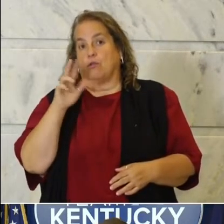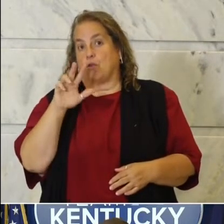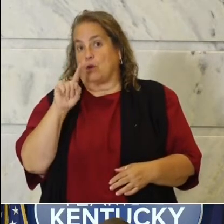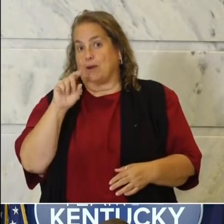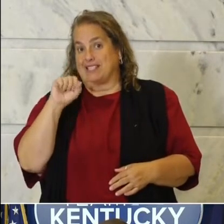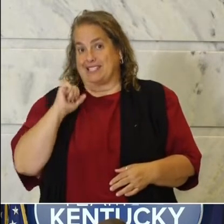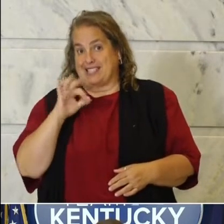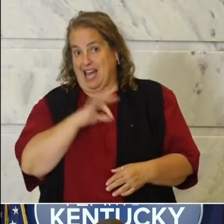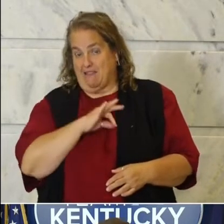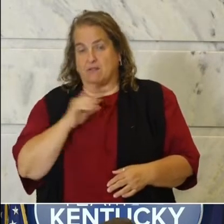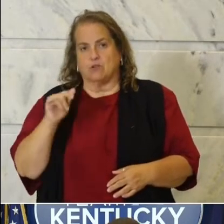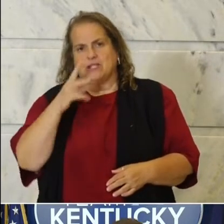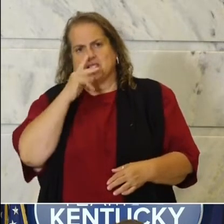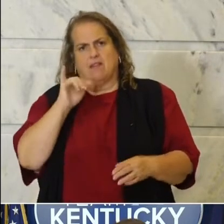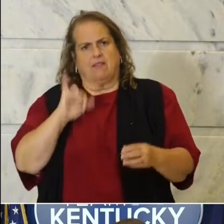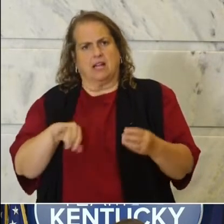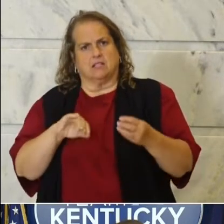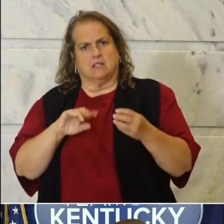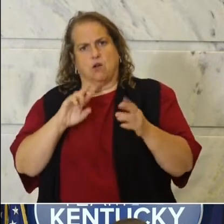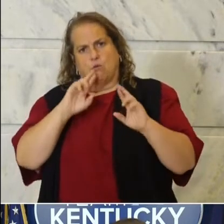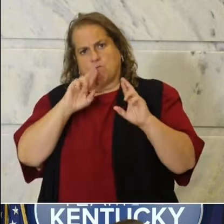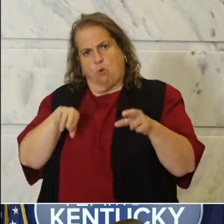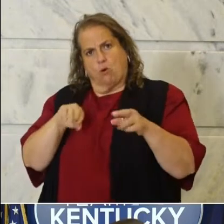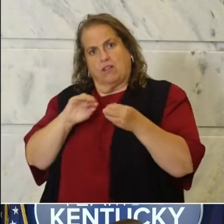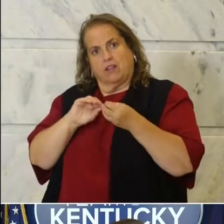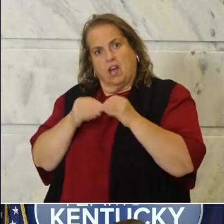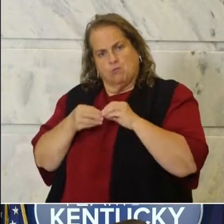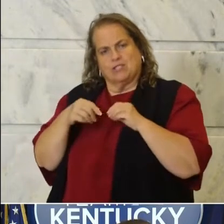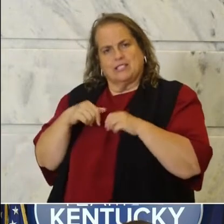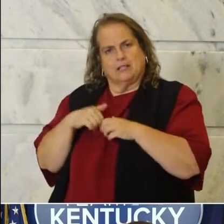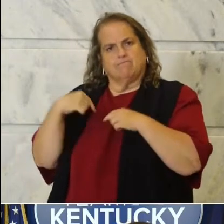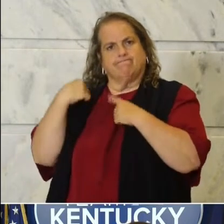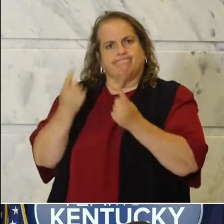in the given days, it's that we go back and determined from those numbers. How